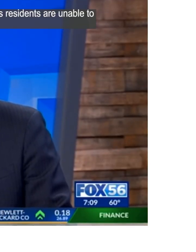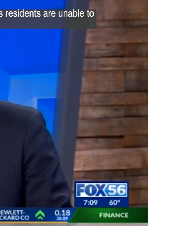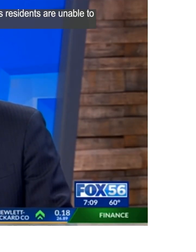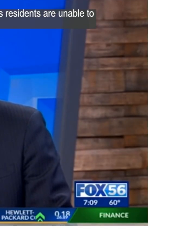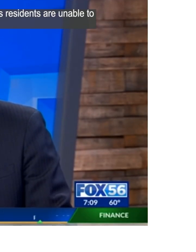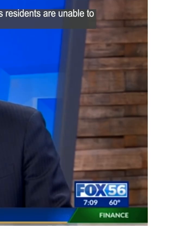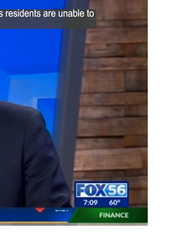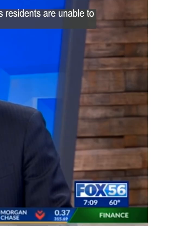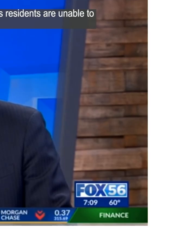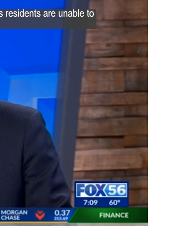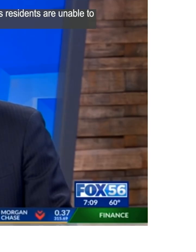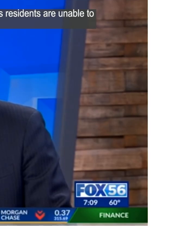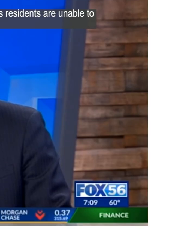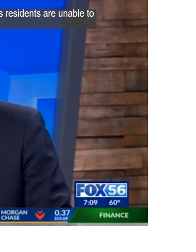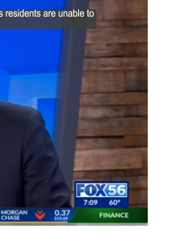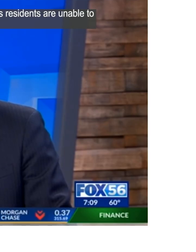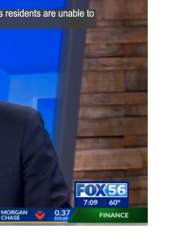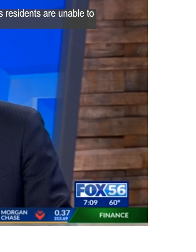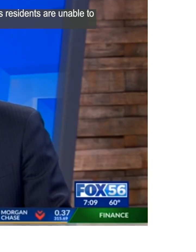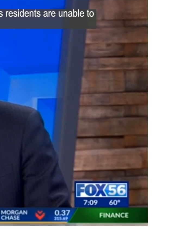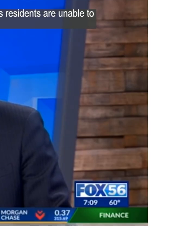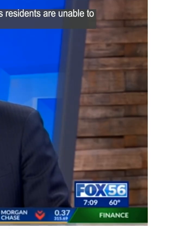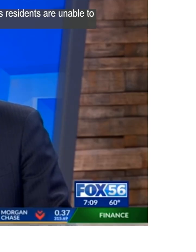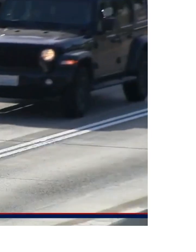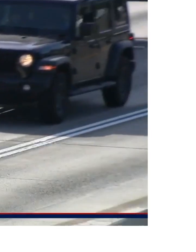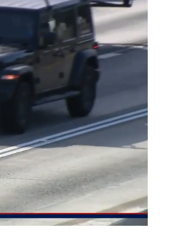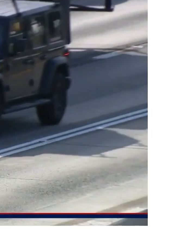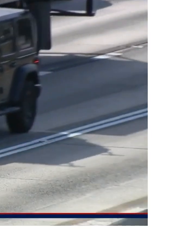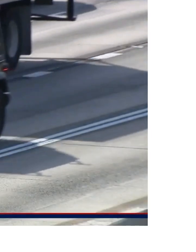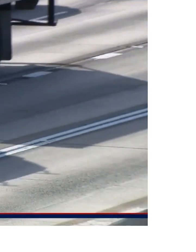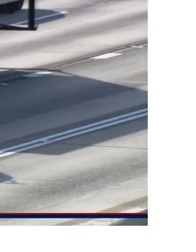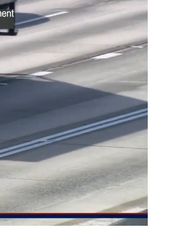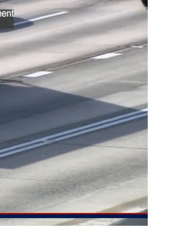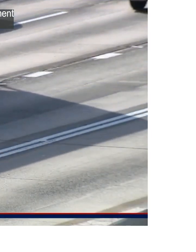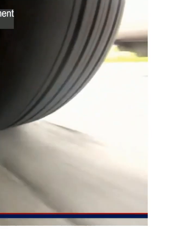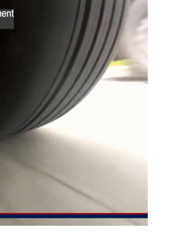one third of the city's residents are unable to drive. Getting to work, buying groceries,